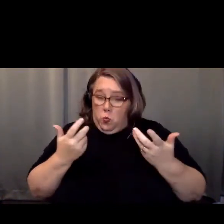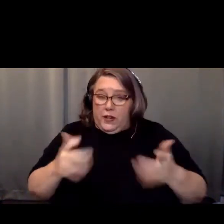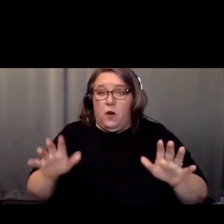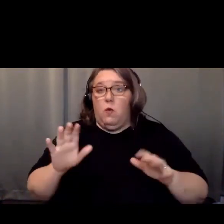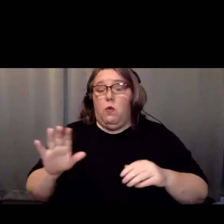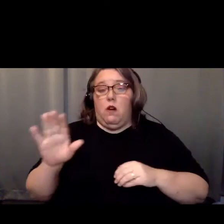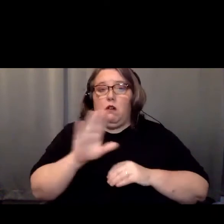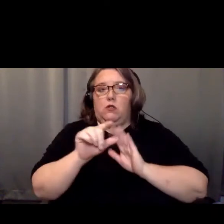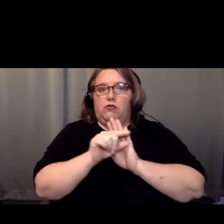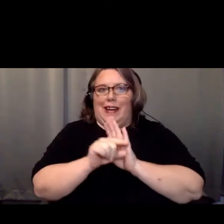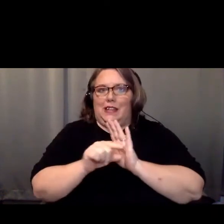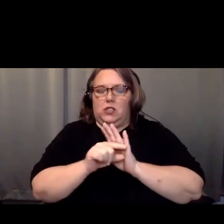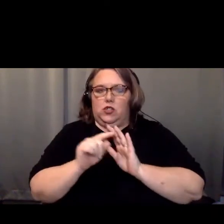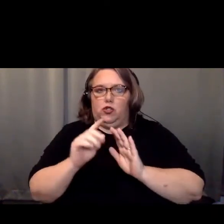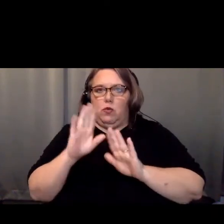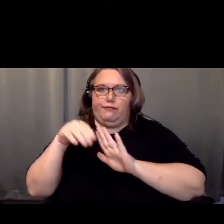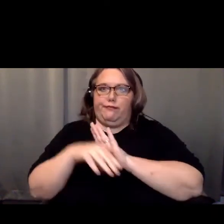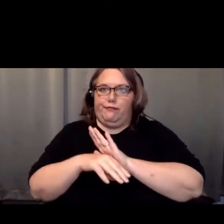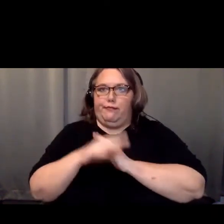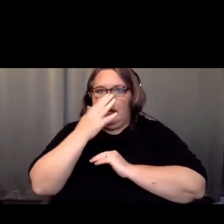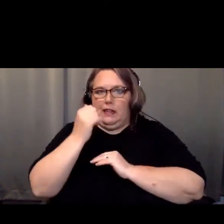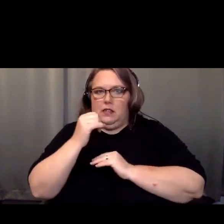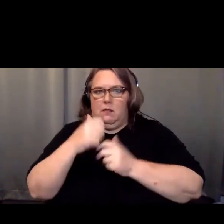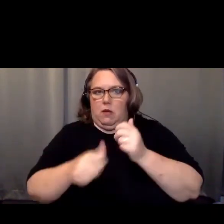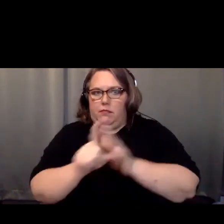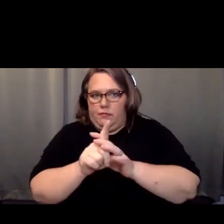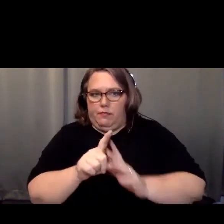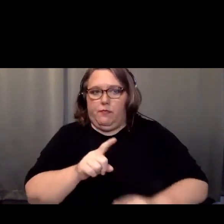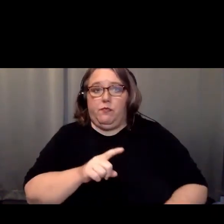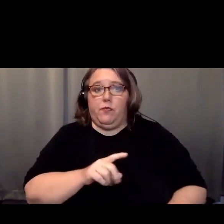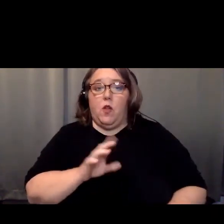and so these will be helpful. One is like I mentioned earlier,